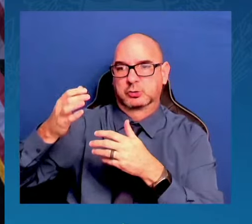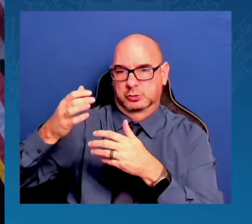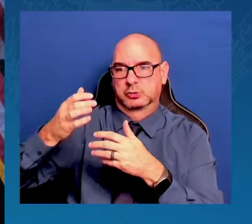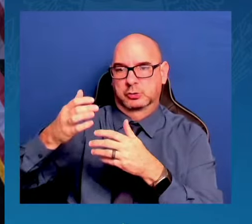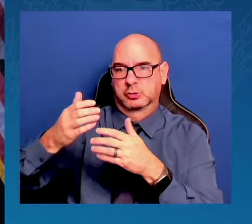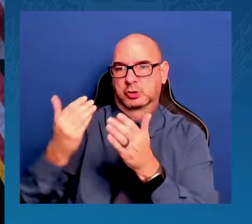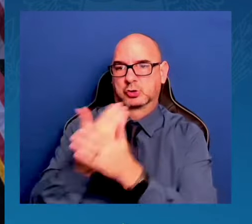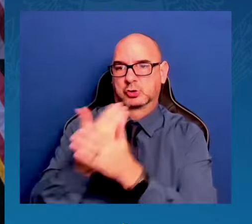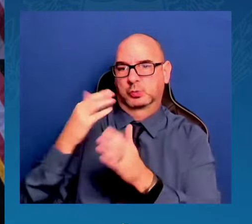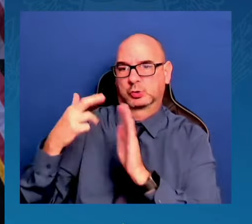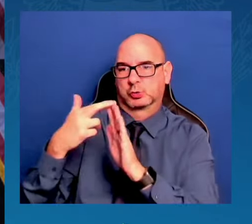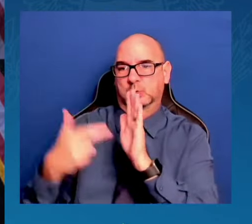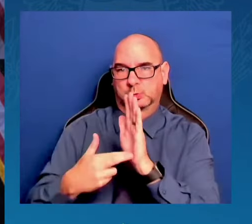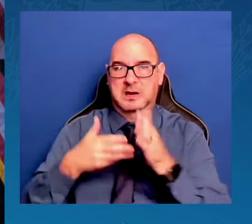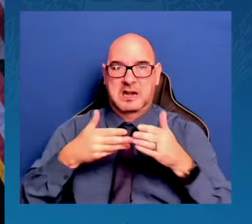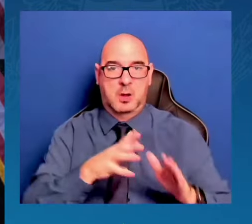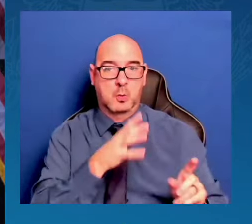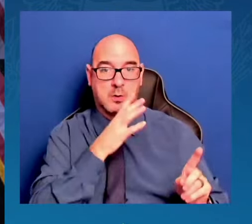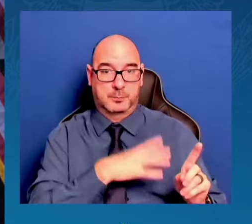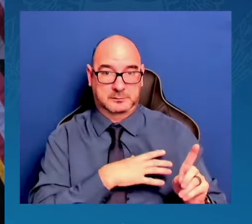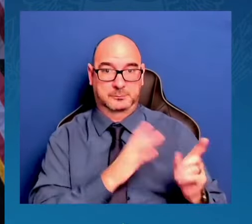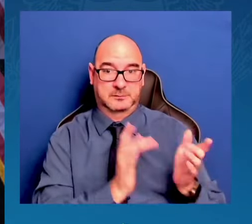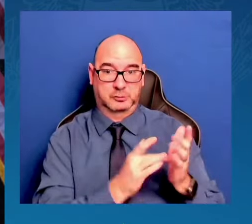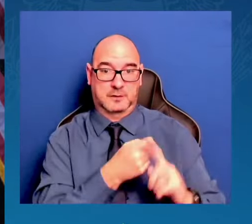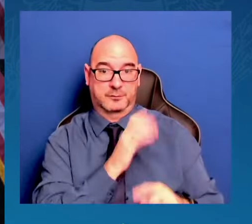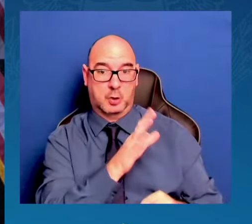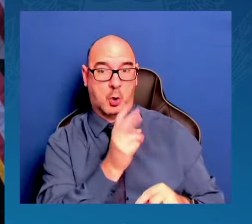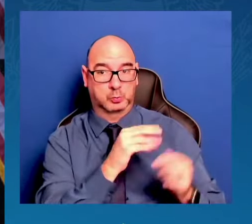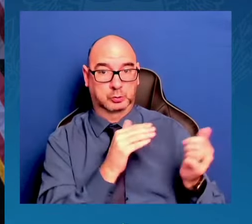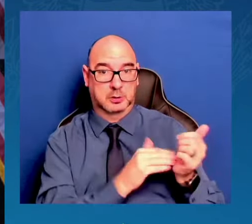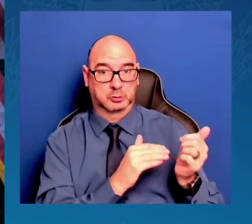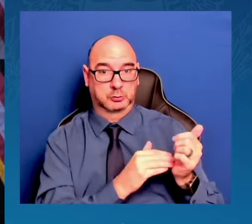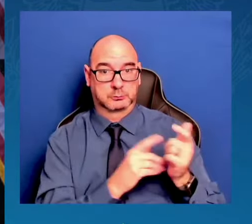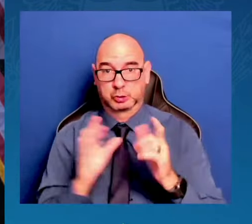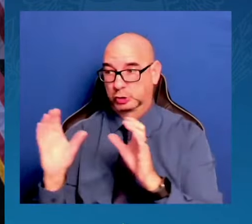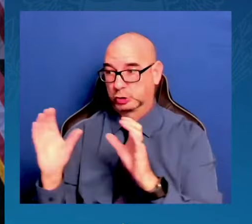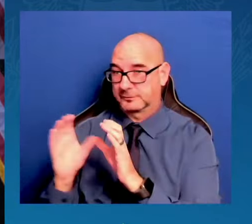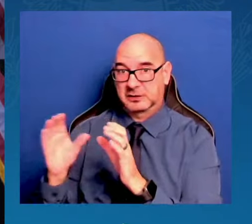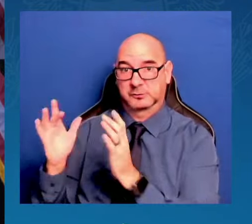by their doctor from a certified pharmacy. Imagine.